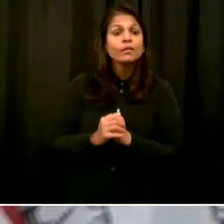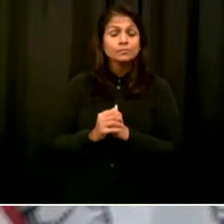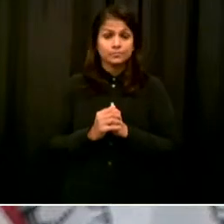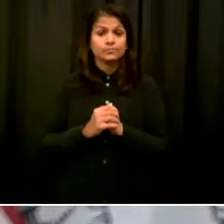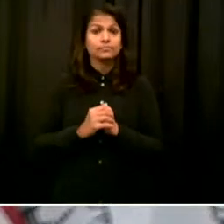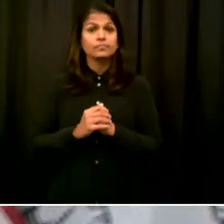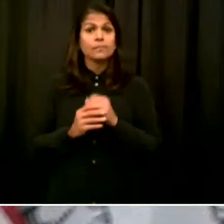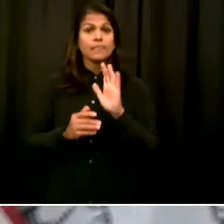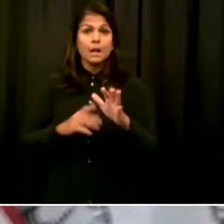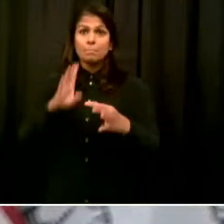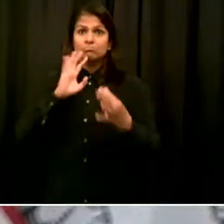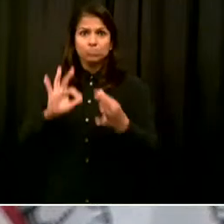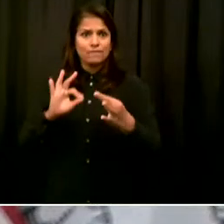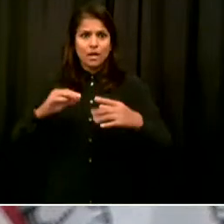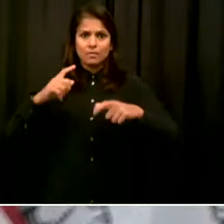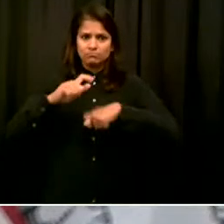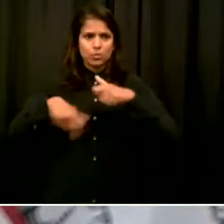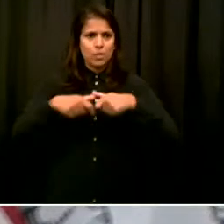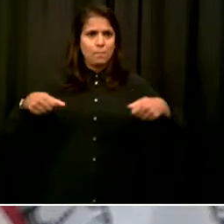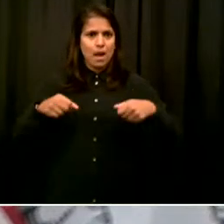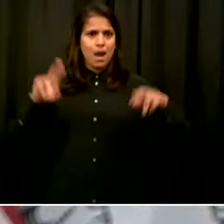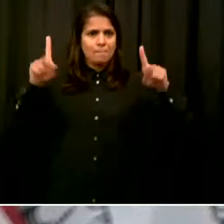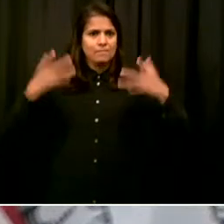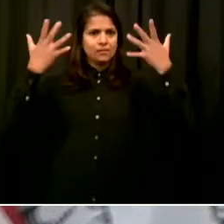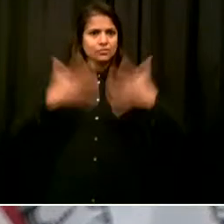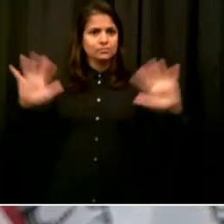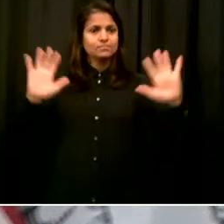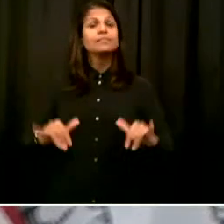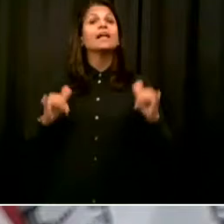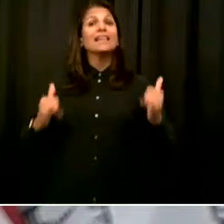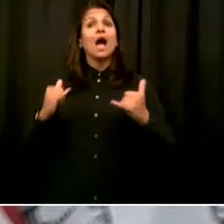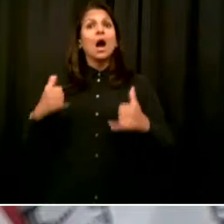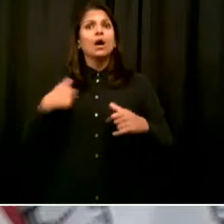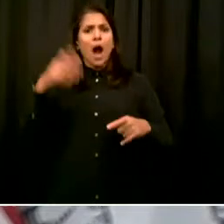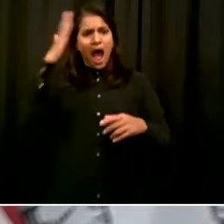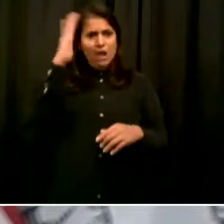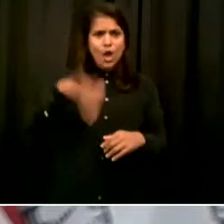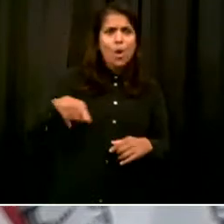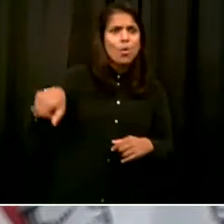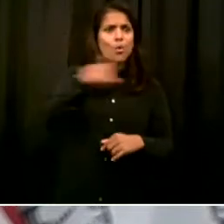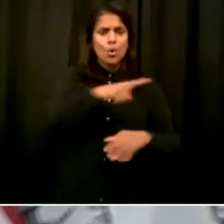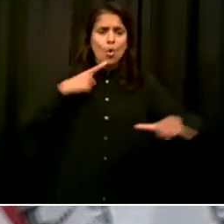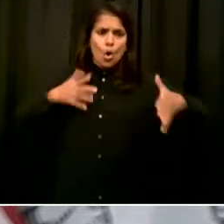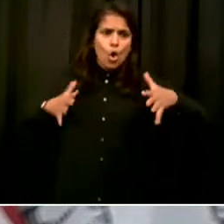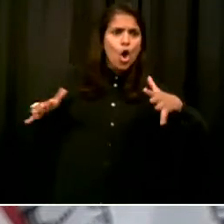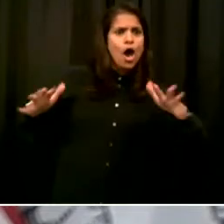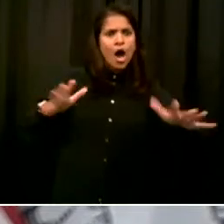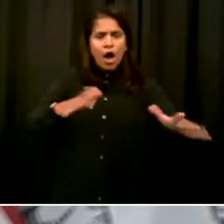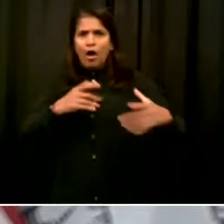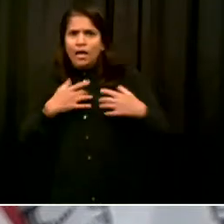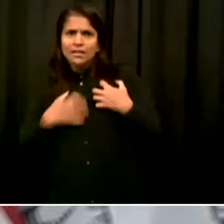WE ALL ANXIOUSLY AWAIT THAT. THIS IS A SEGUE TO O MY CONCLUSN